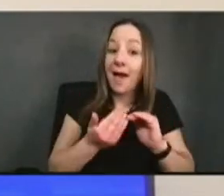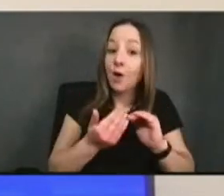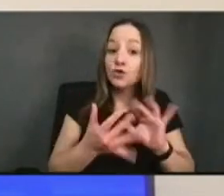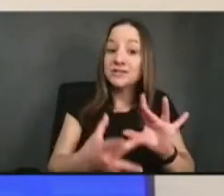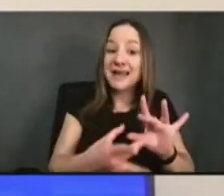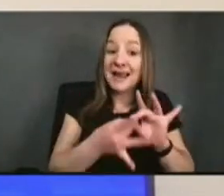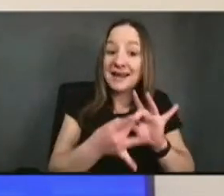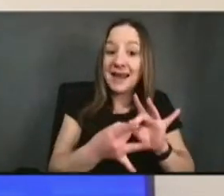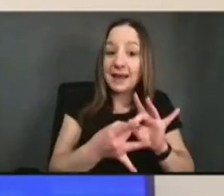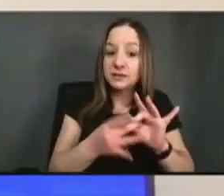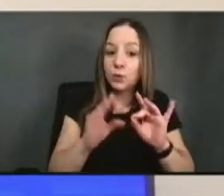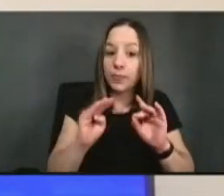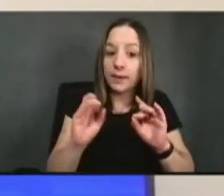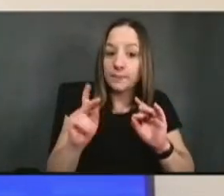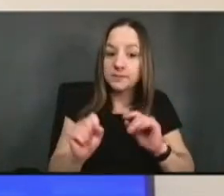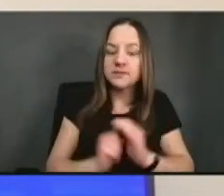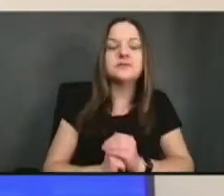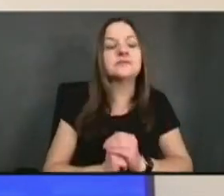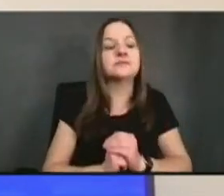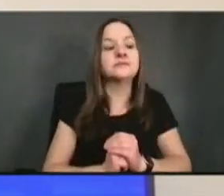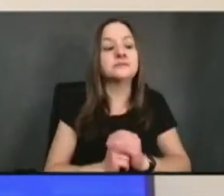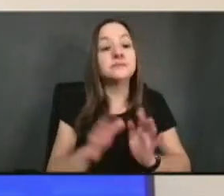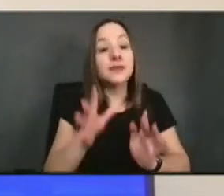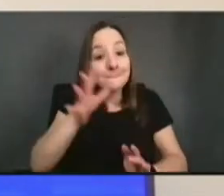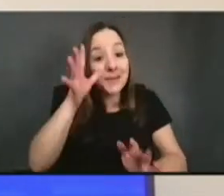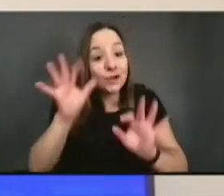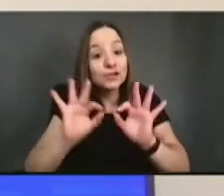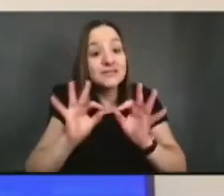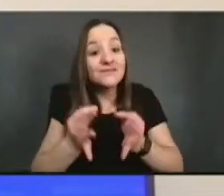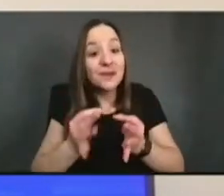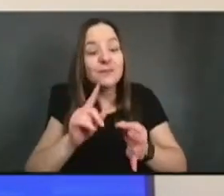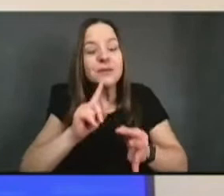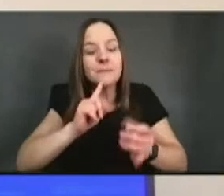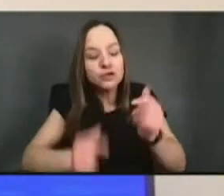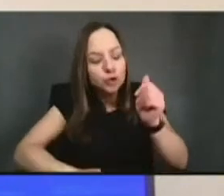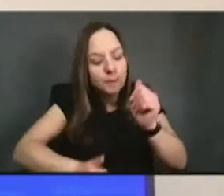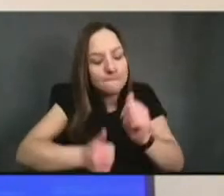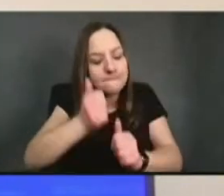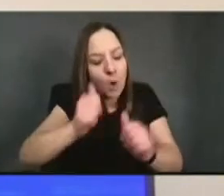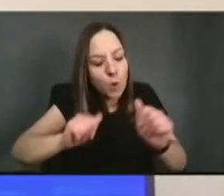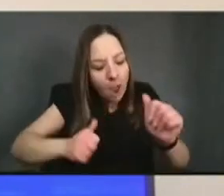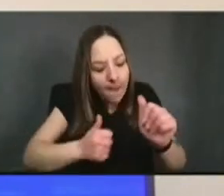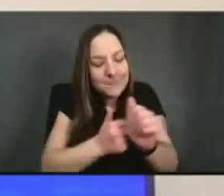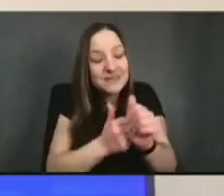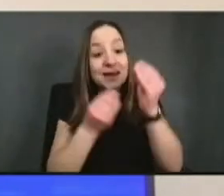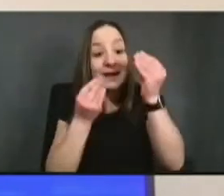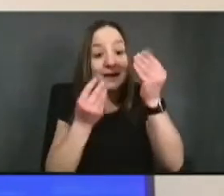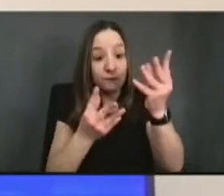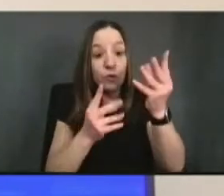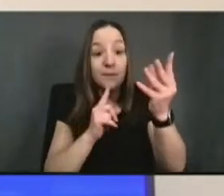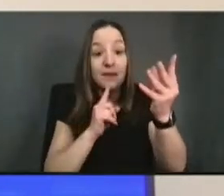me just talk a little bit about Making sure that you stay connected with the M.C.P.S. Parents and families. Make sure